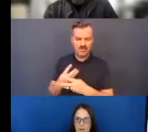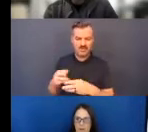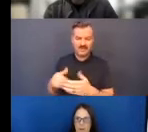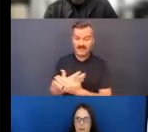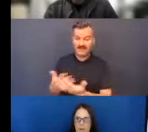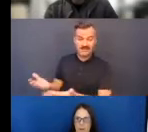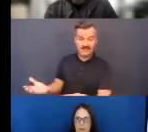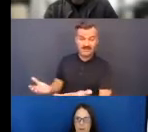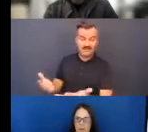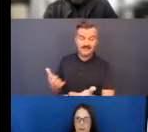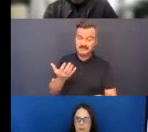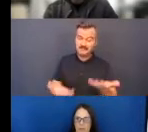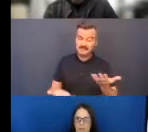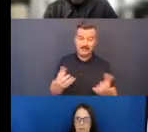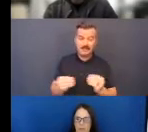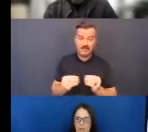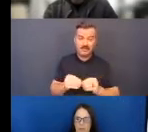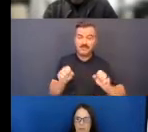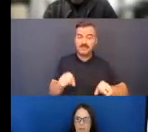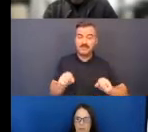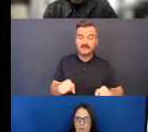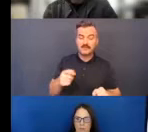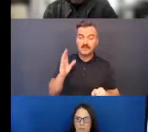is more likely that we will be impacted by an emergency or disaster prior